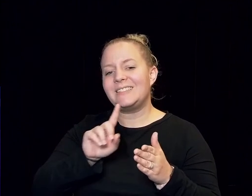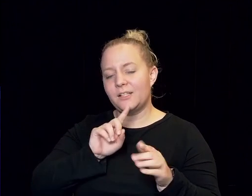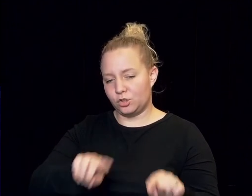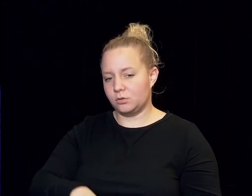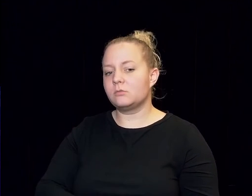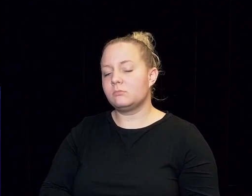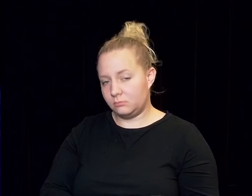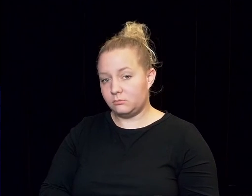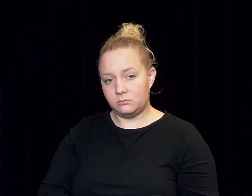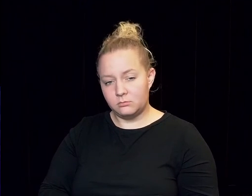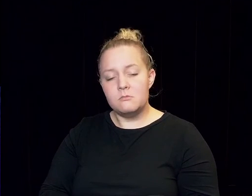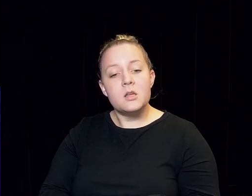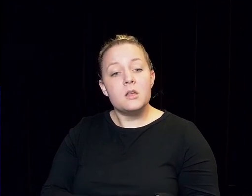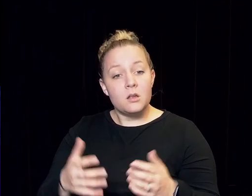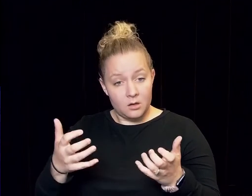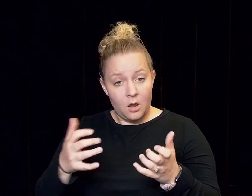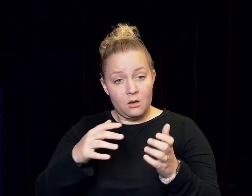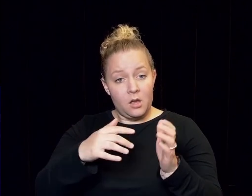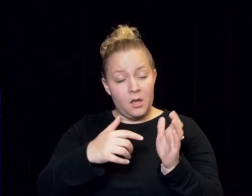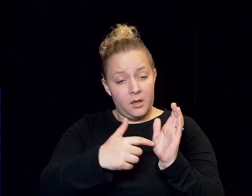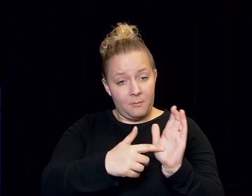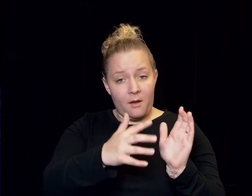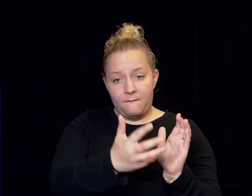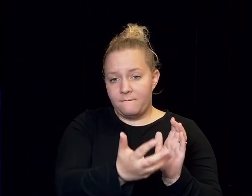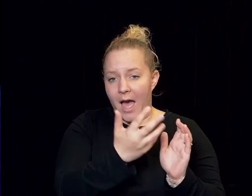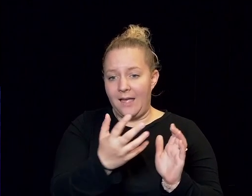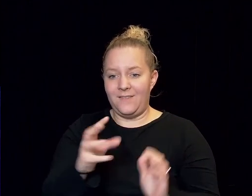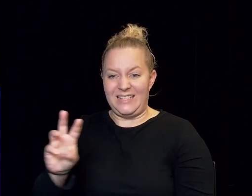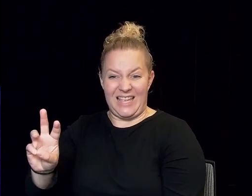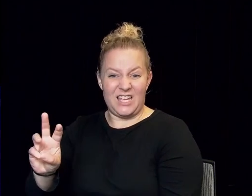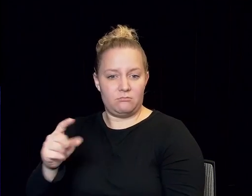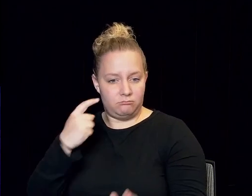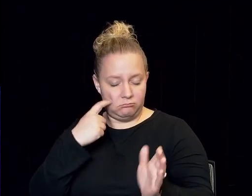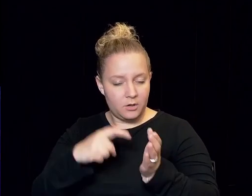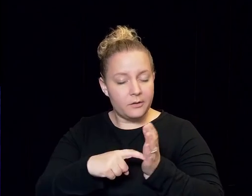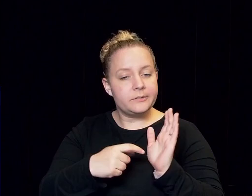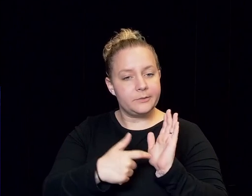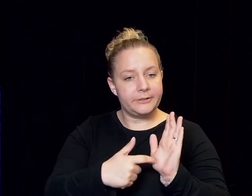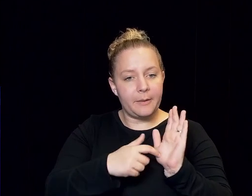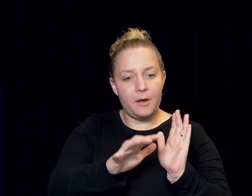All right, so looking example five and six, notice for example five, I have 9/20.